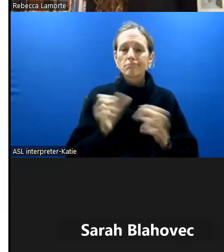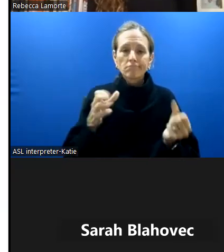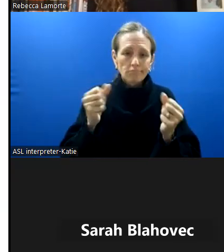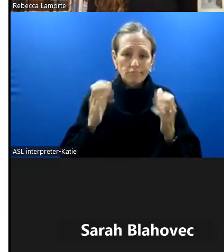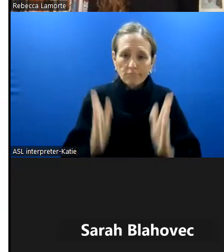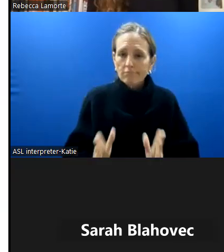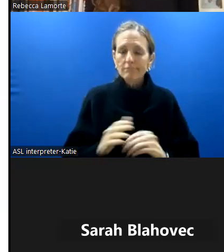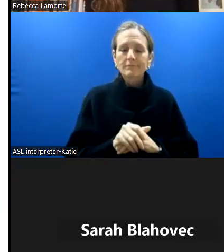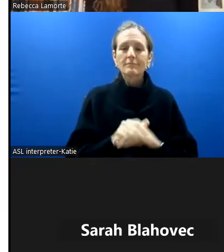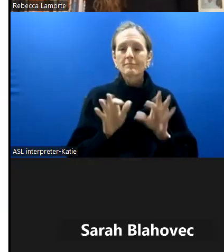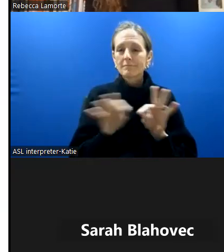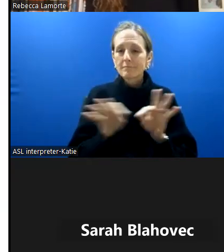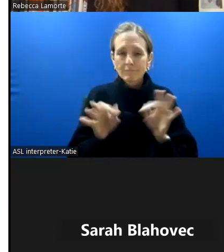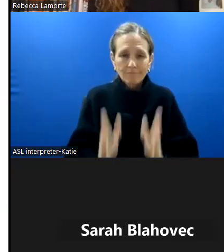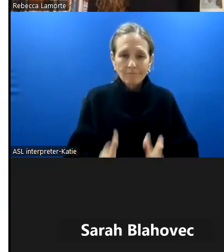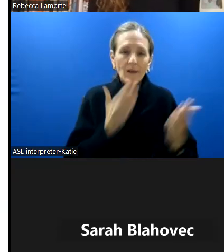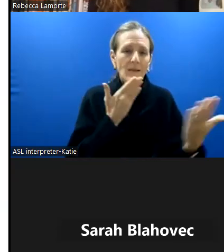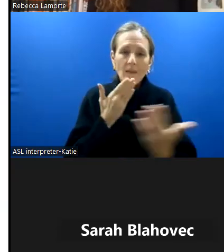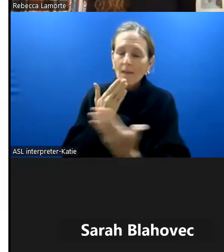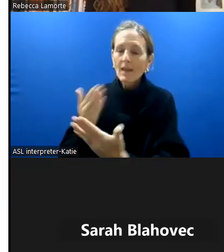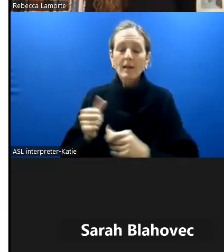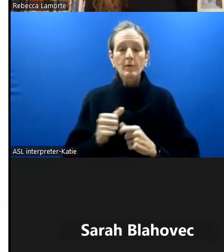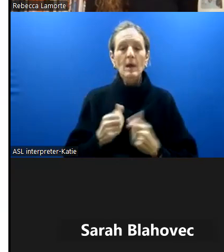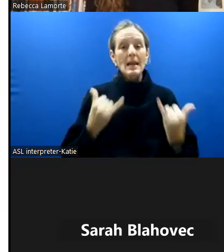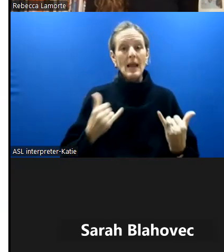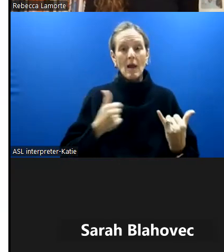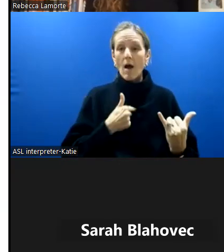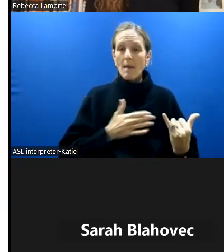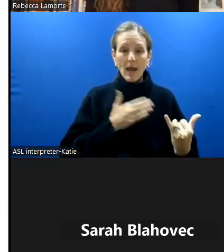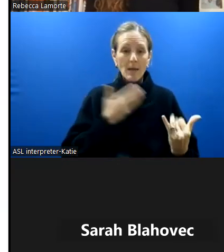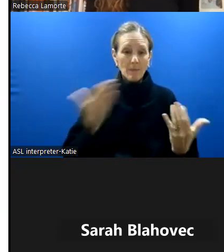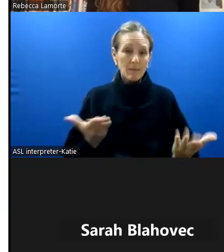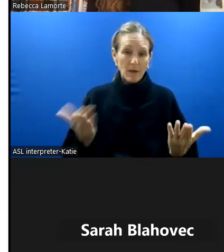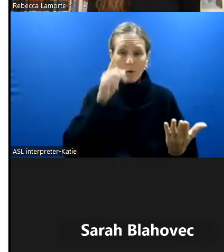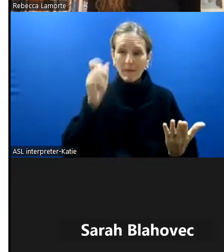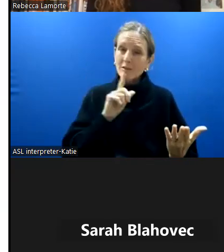that is not just personal to me, but I know personal to so many people on this webinar tonight.